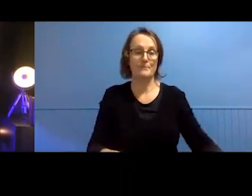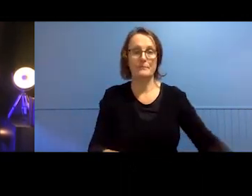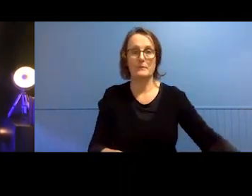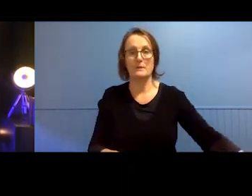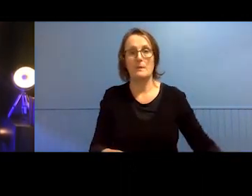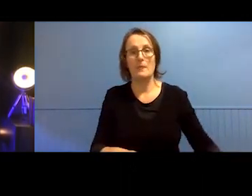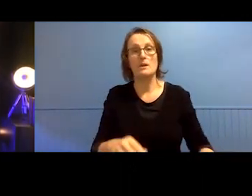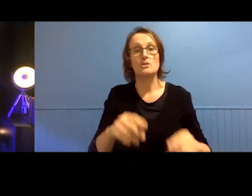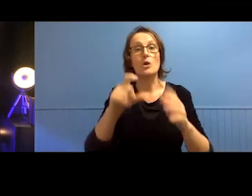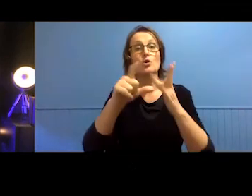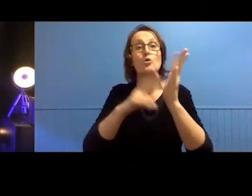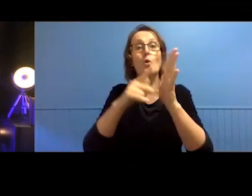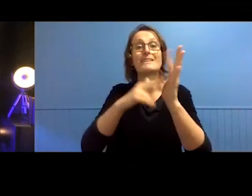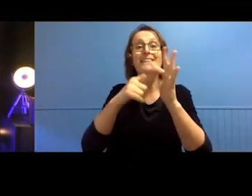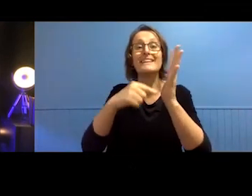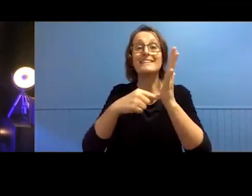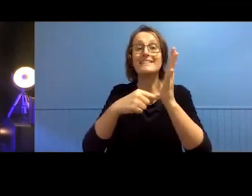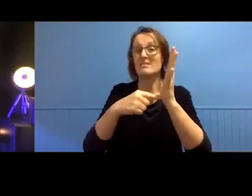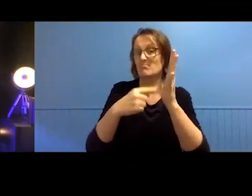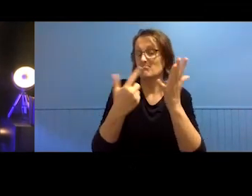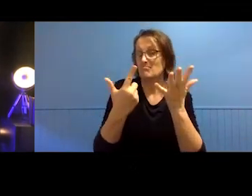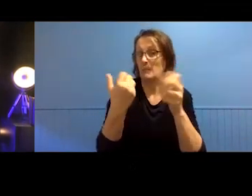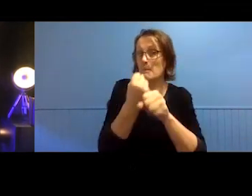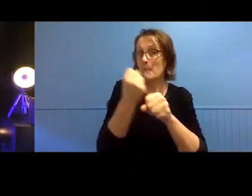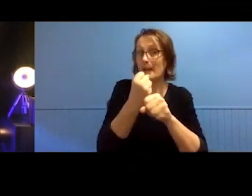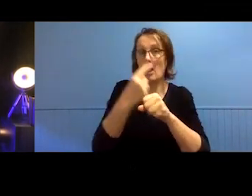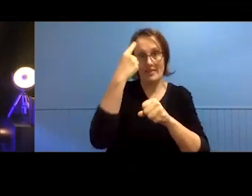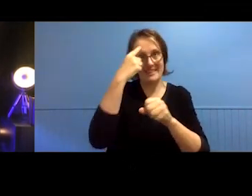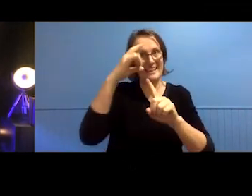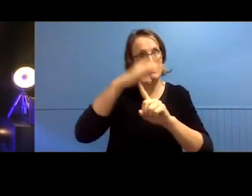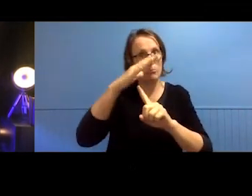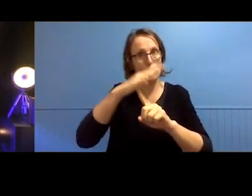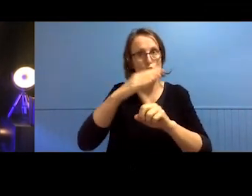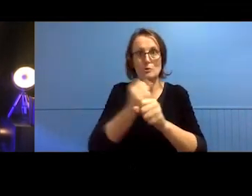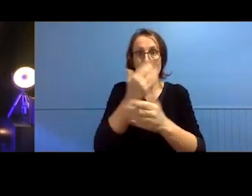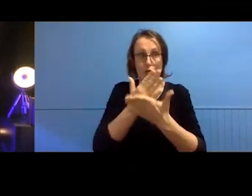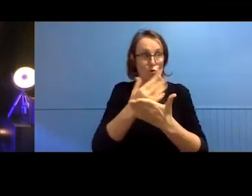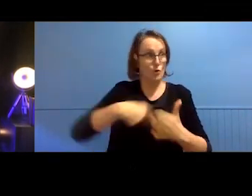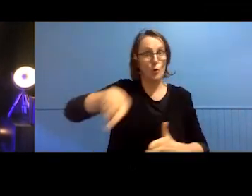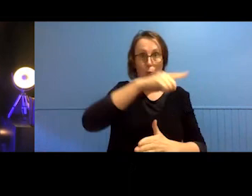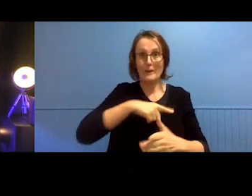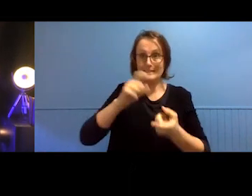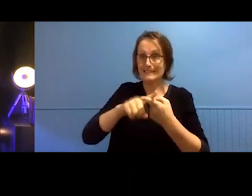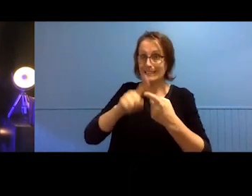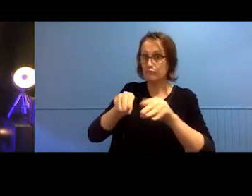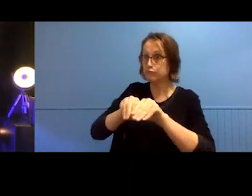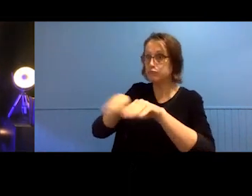years, it's our job to keep what we're doing in our world right now alive, to keep the vision happening and keep the goal happening and I